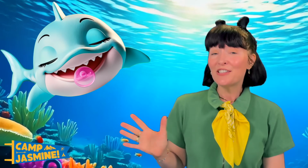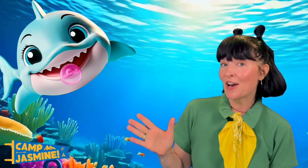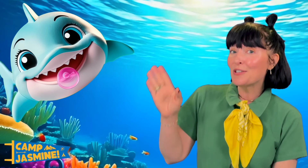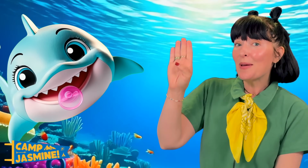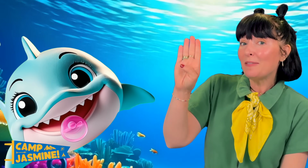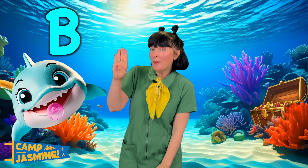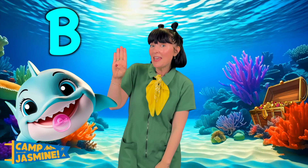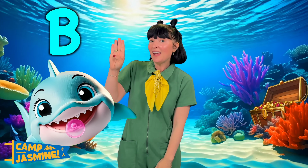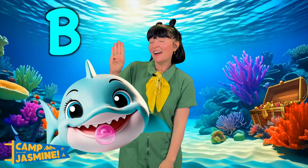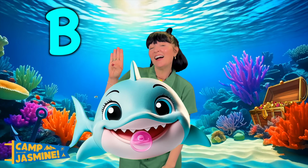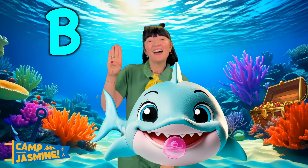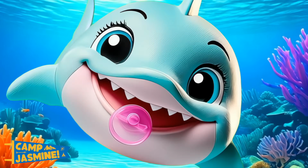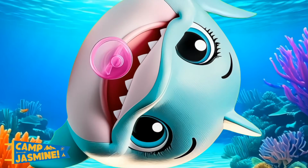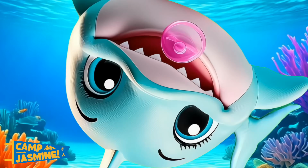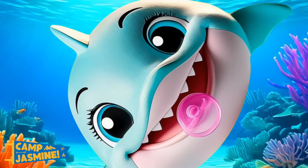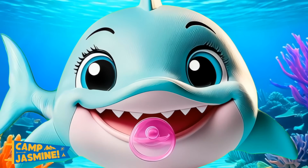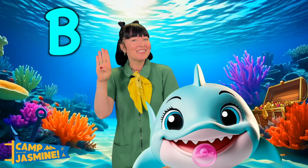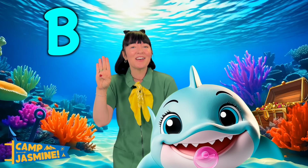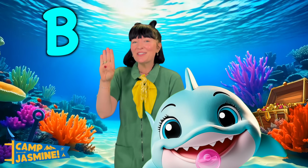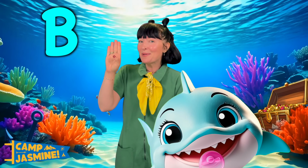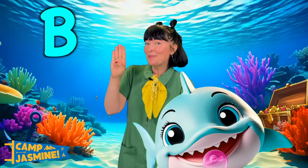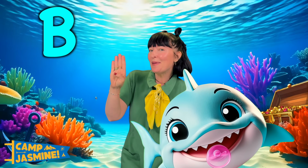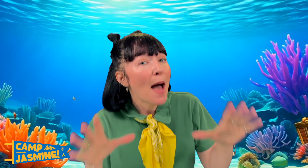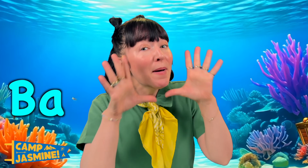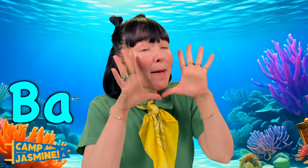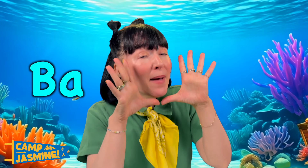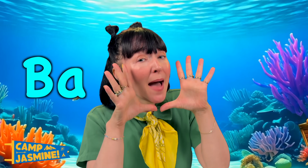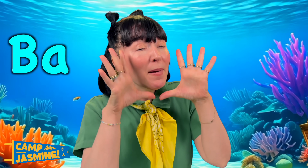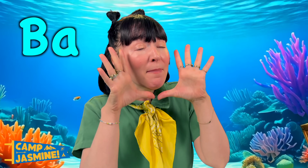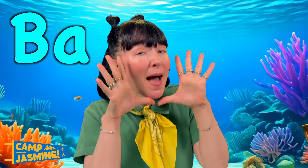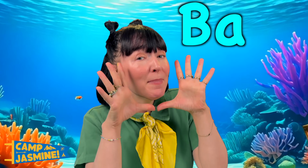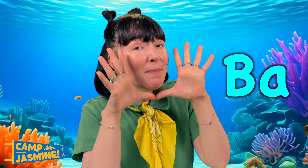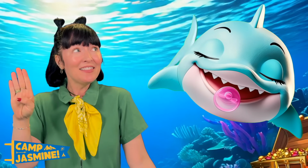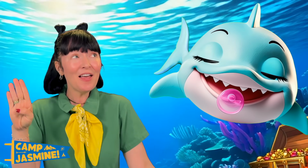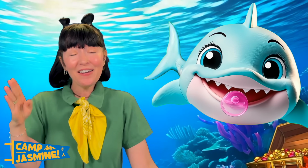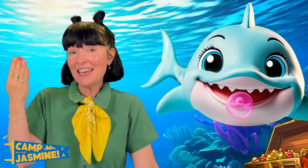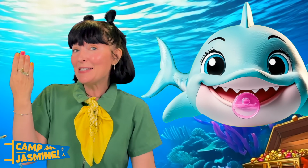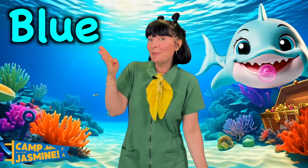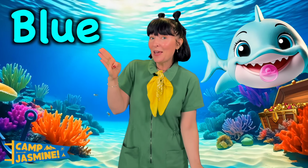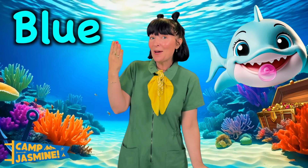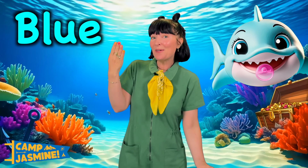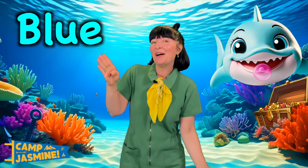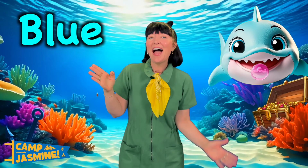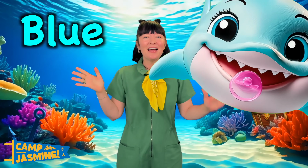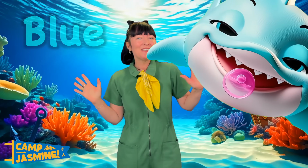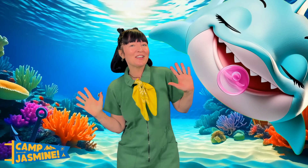Starts with B, ba ba, ba ba, ba ba Look! He’s blue!